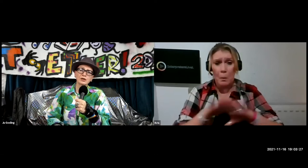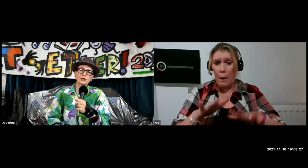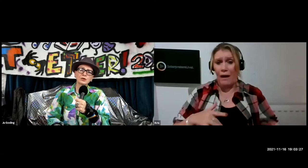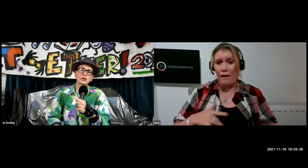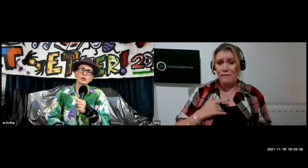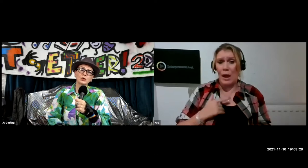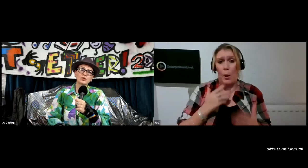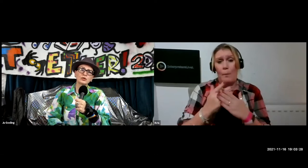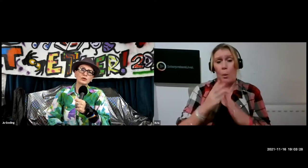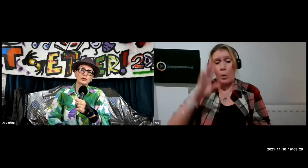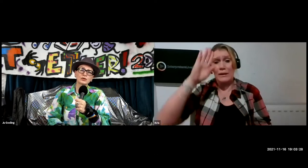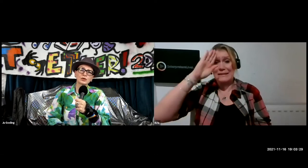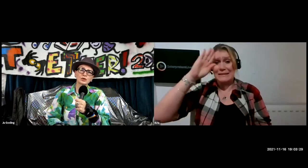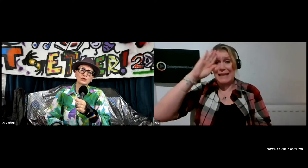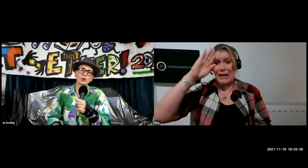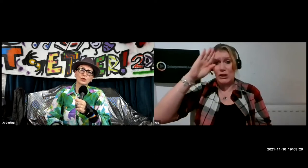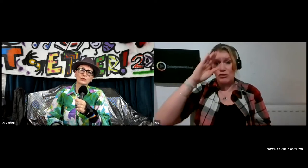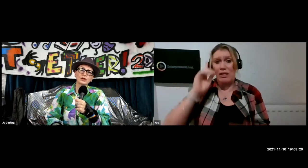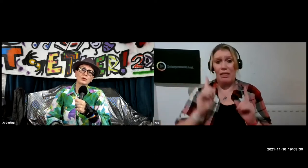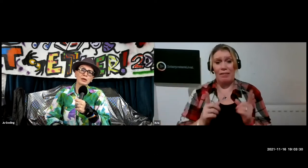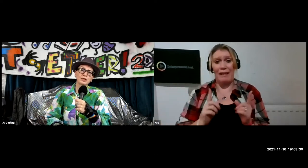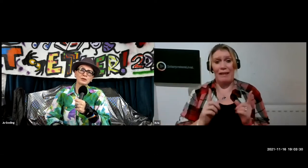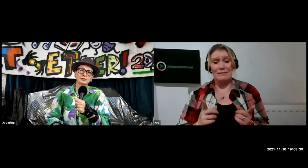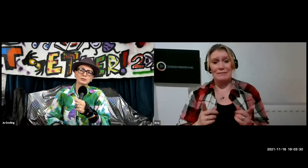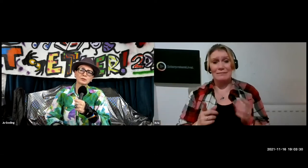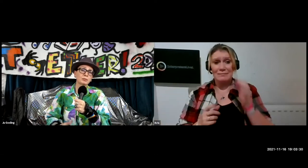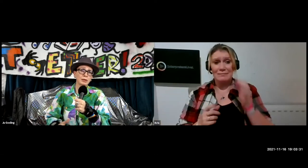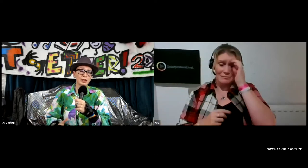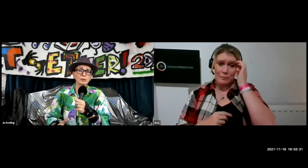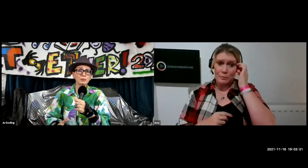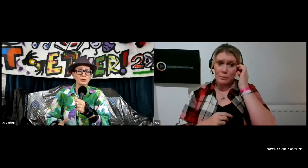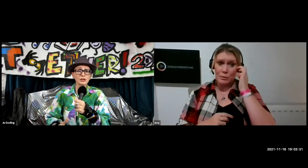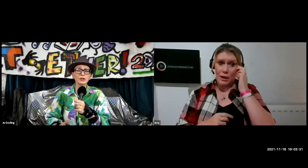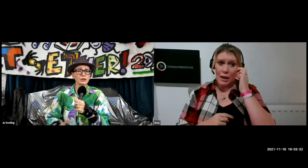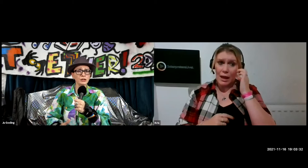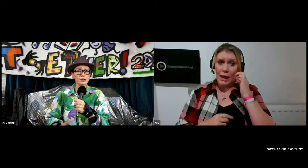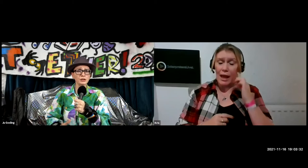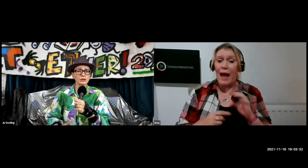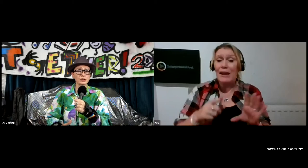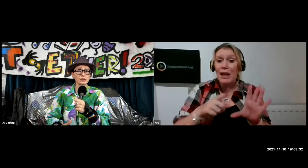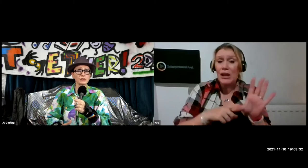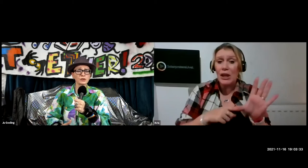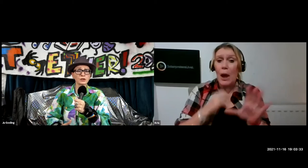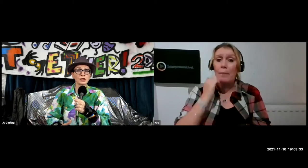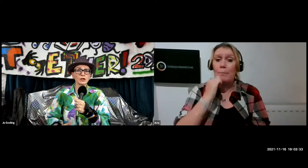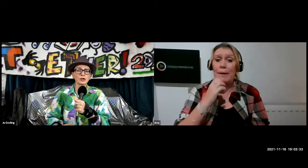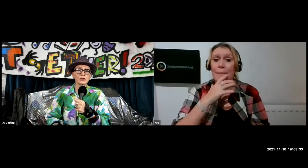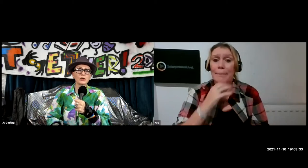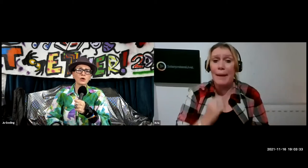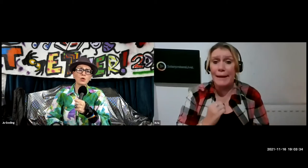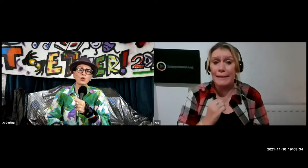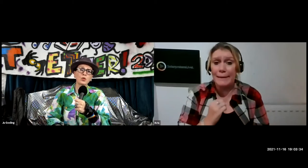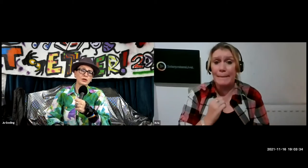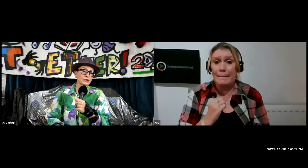I think all of us who have got young men, young black men particularly in our lives are always